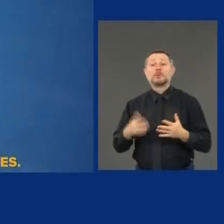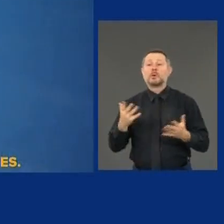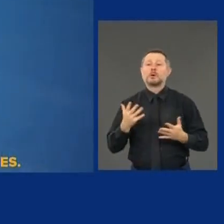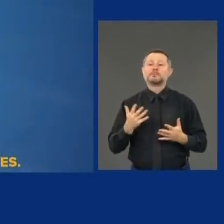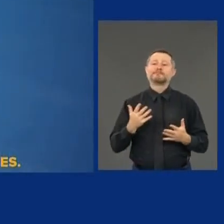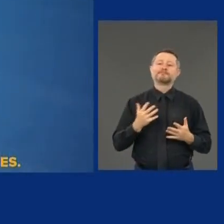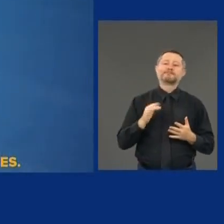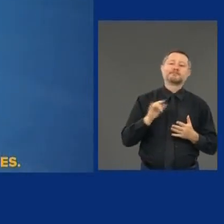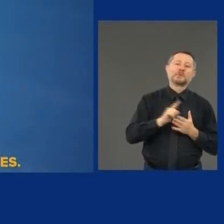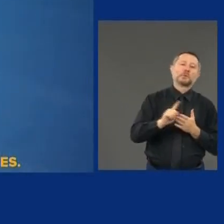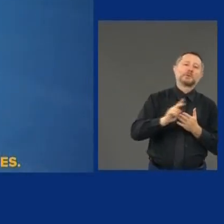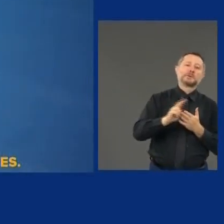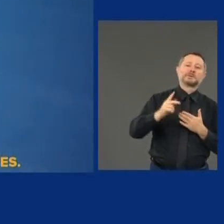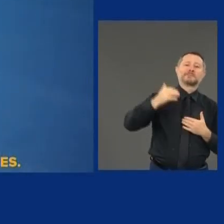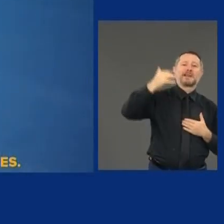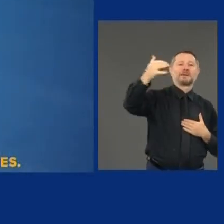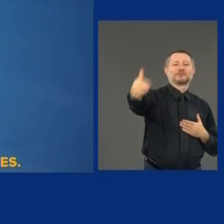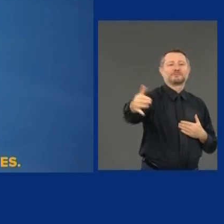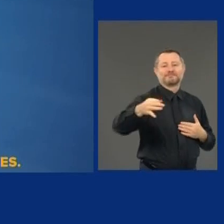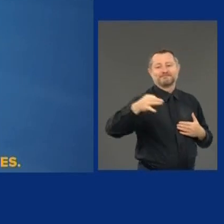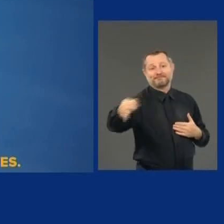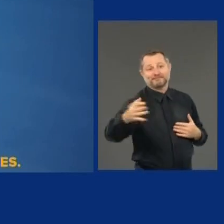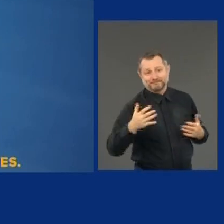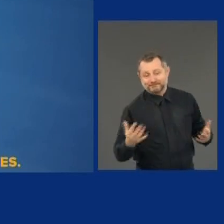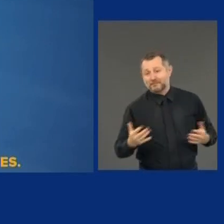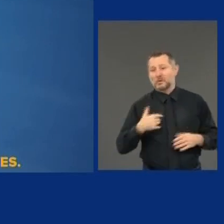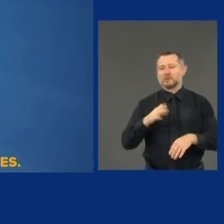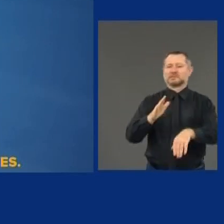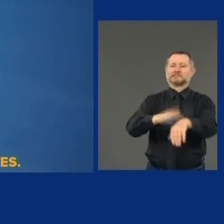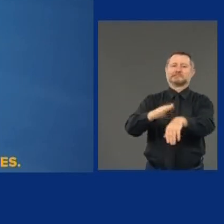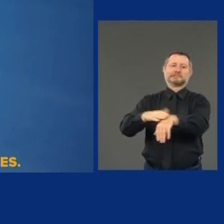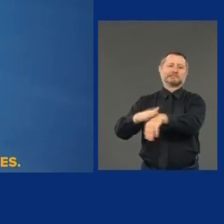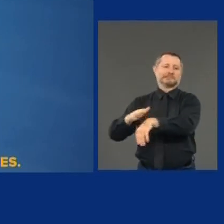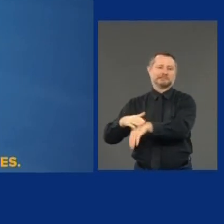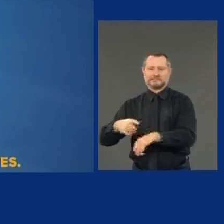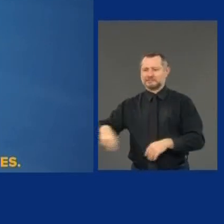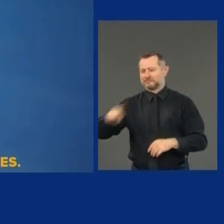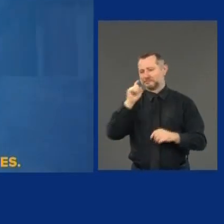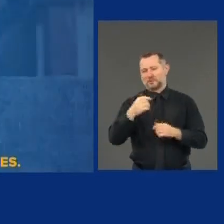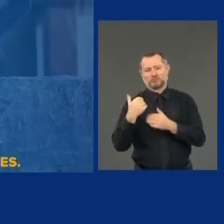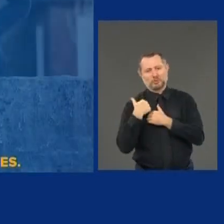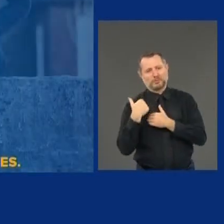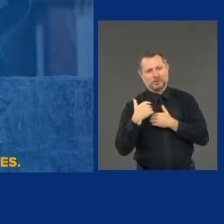WE MADE TESTING AVAILABLE FOR PROTESTERS, BUT THAT MAY NOT SHOW UP FOR A COUPLE OF WEEKS.